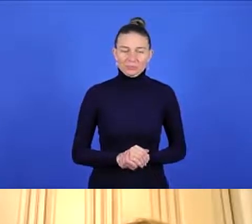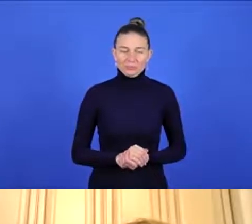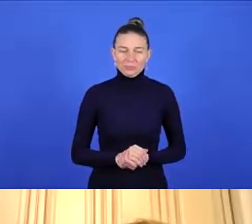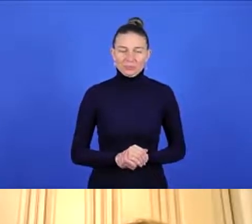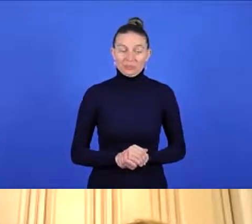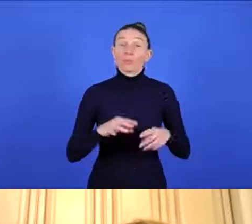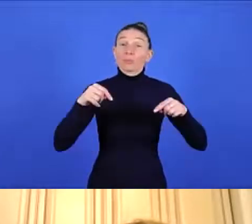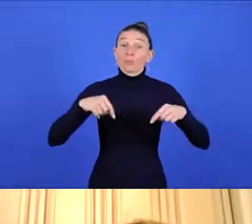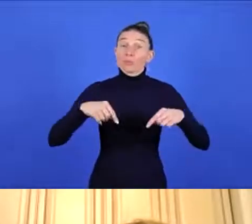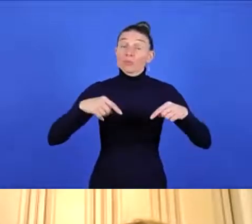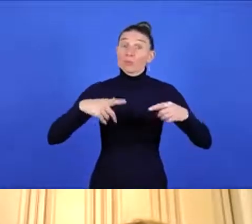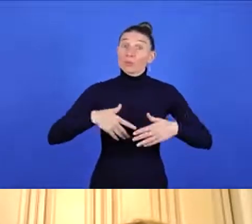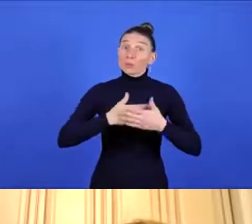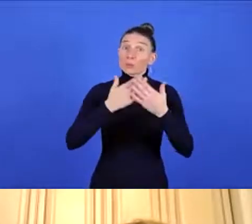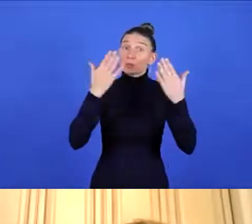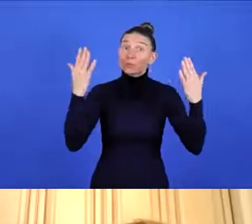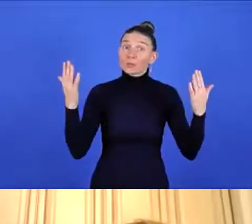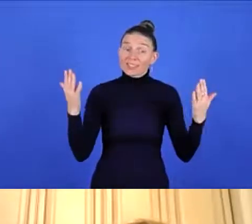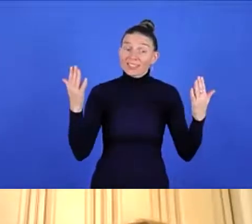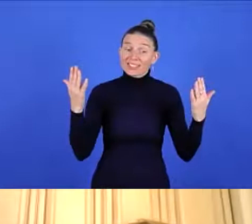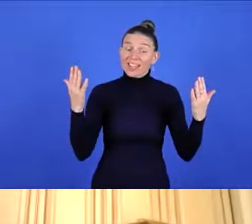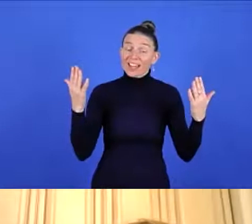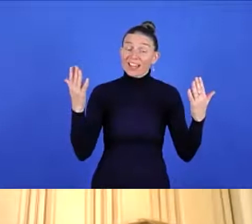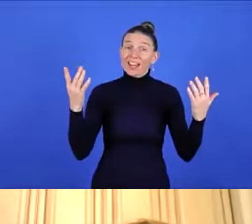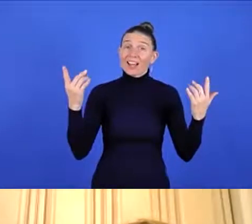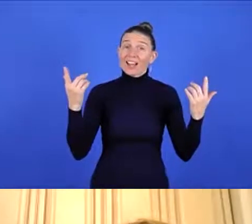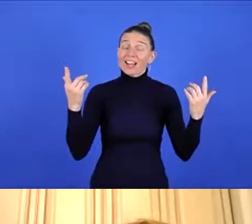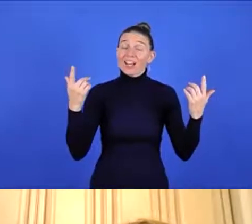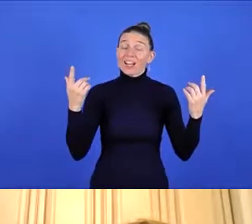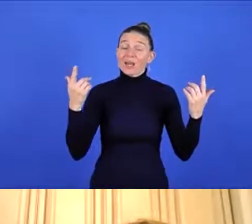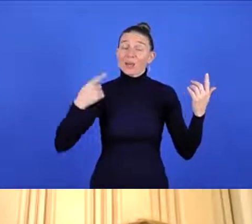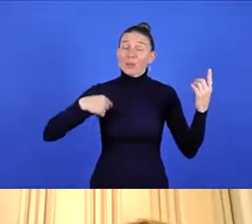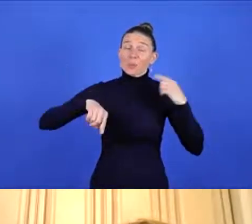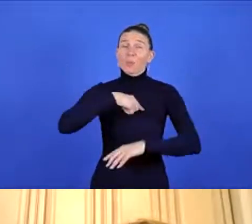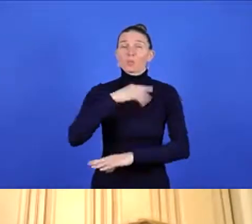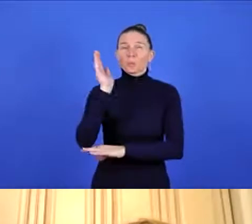implants, and